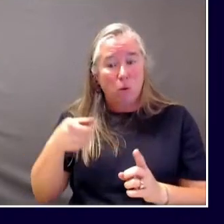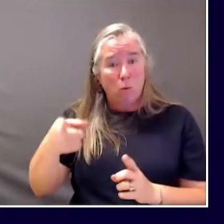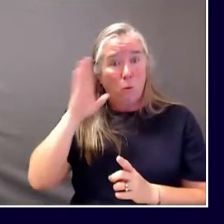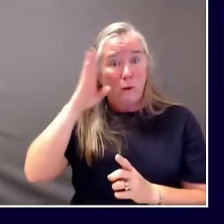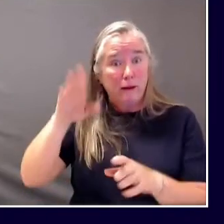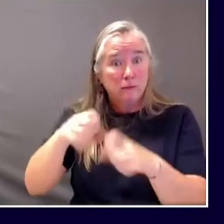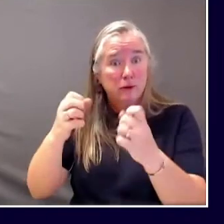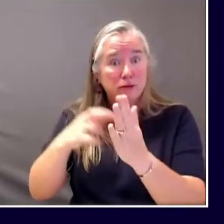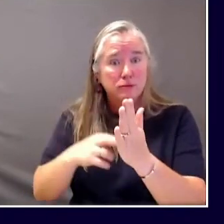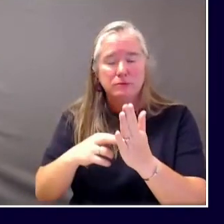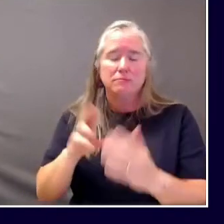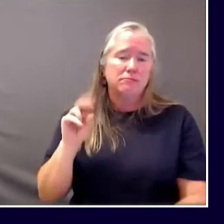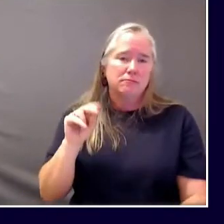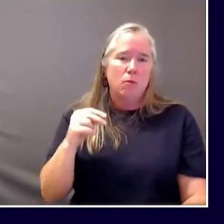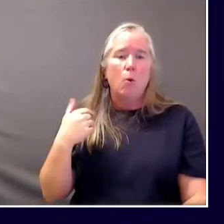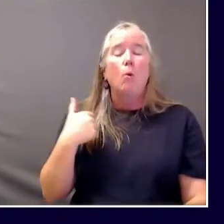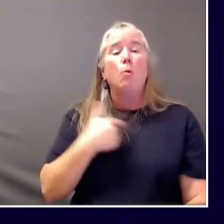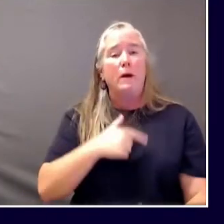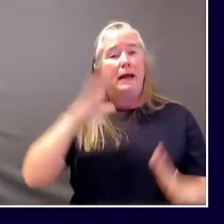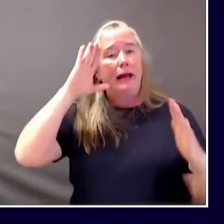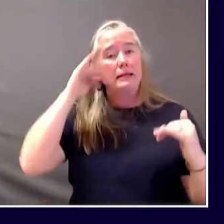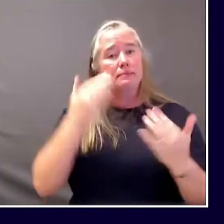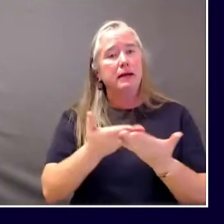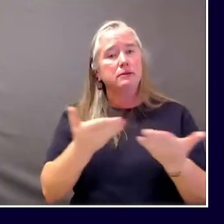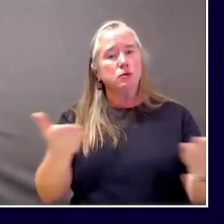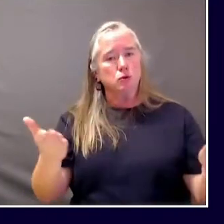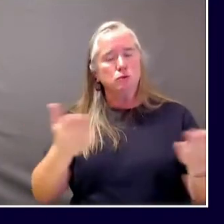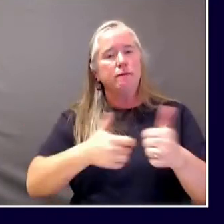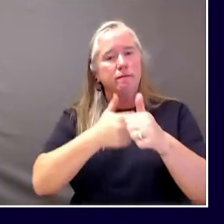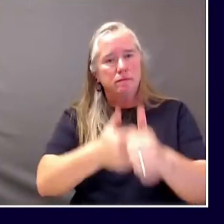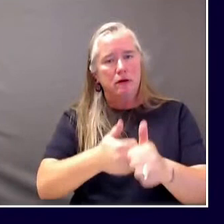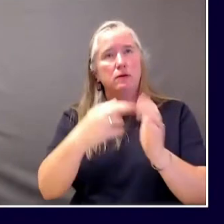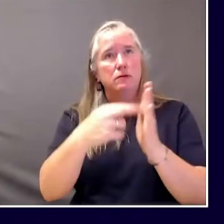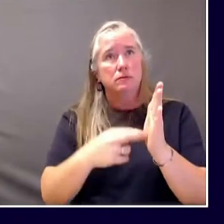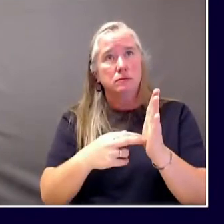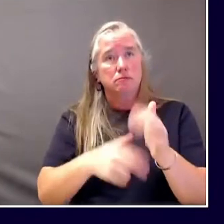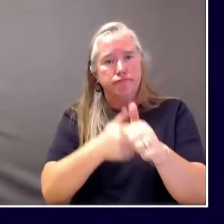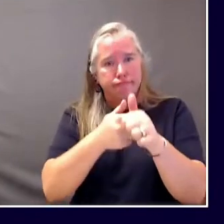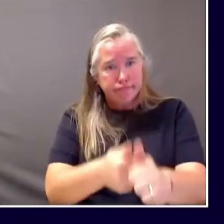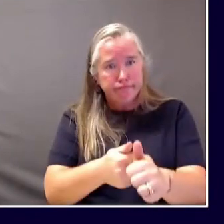compliance we